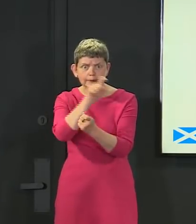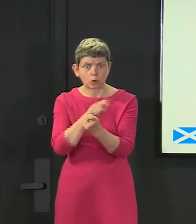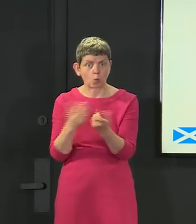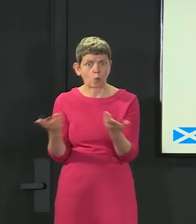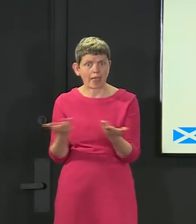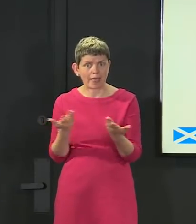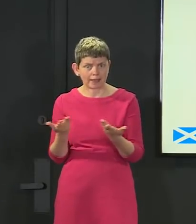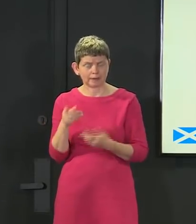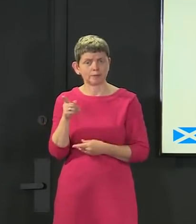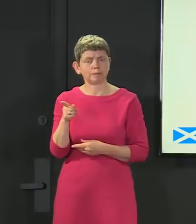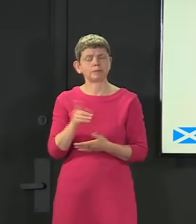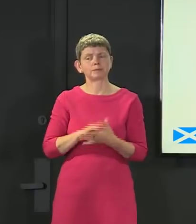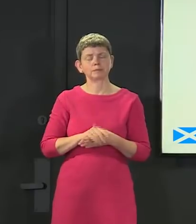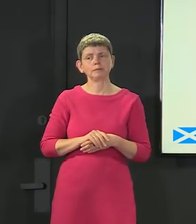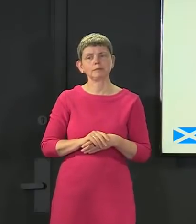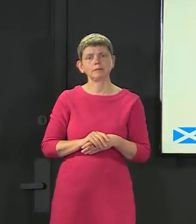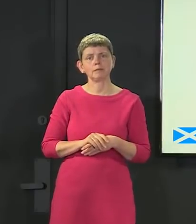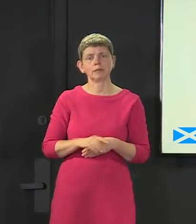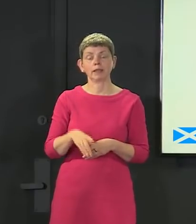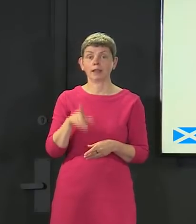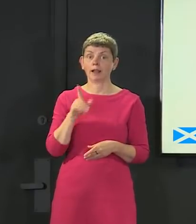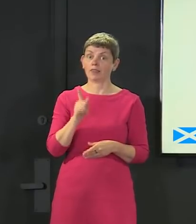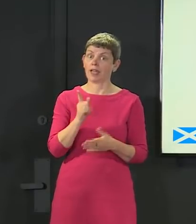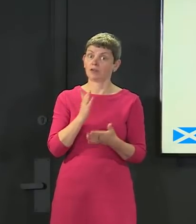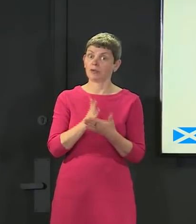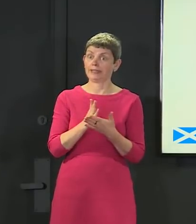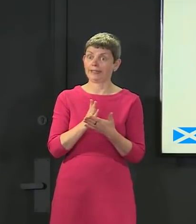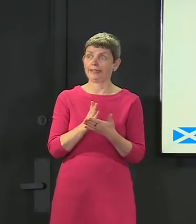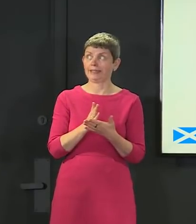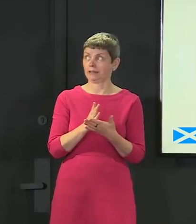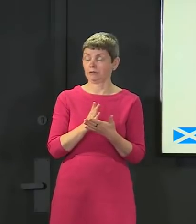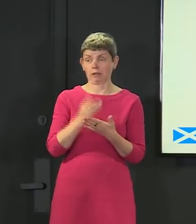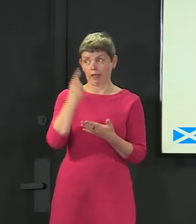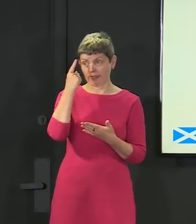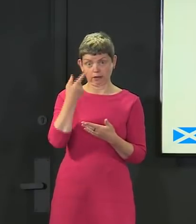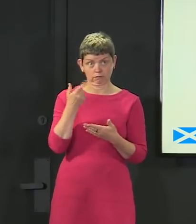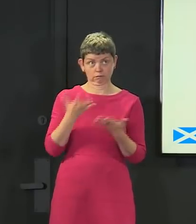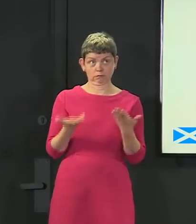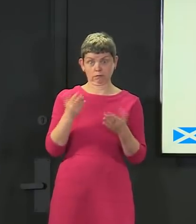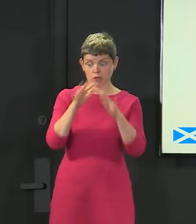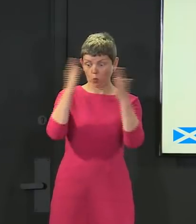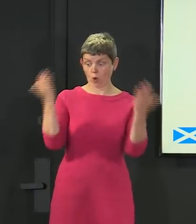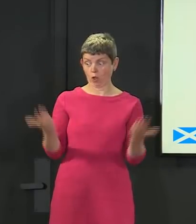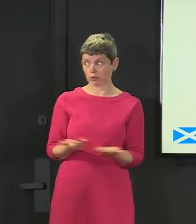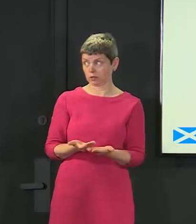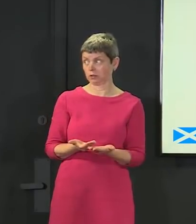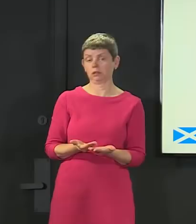which um is almost unique in countries across the world and that we've got so much capacity for